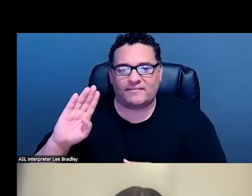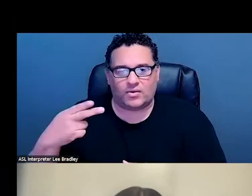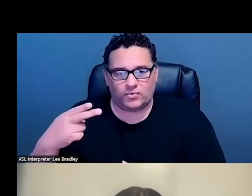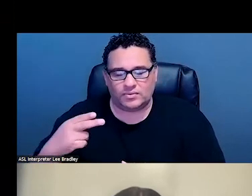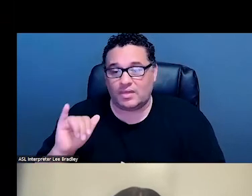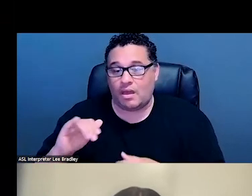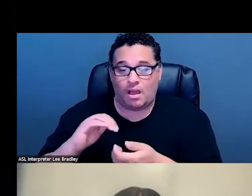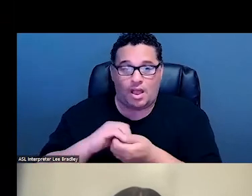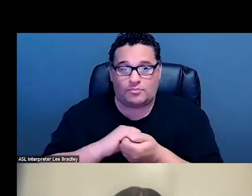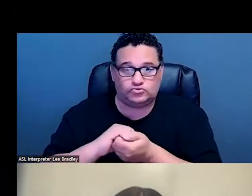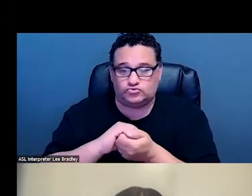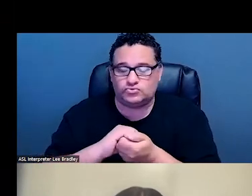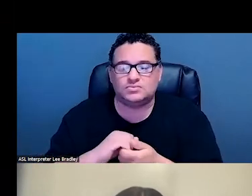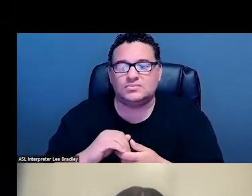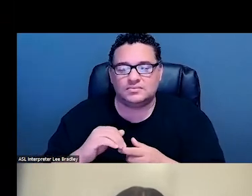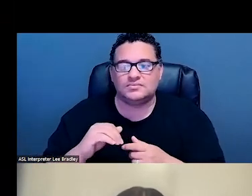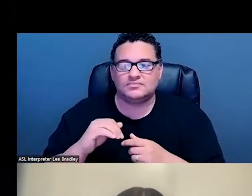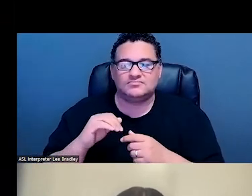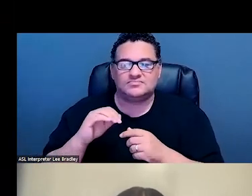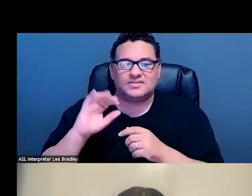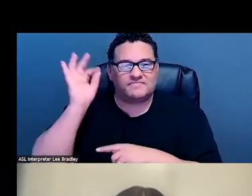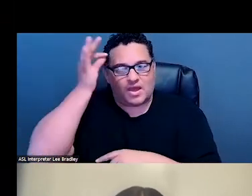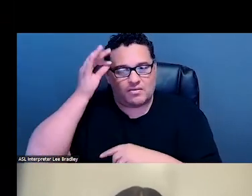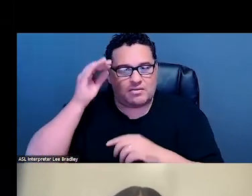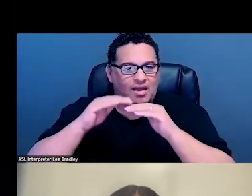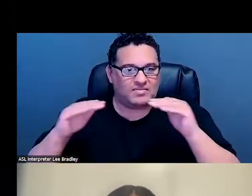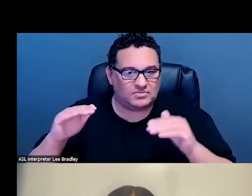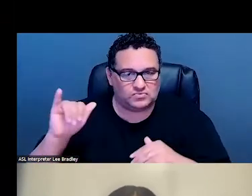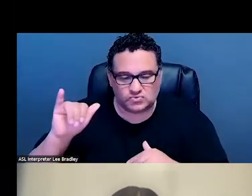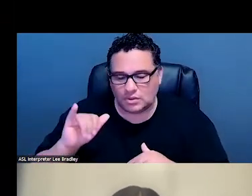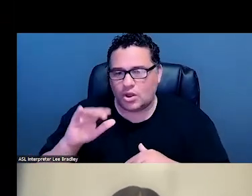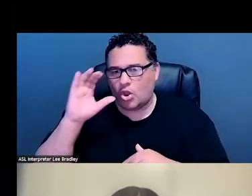KIND OF EXTEND TO, TO THE FEDERAL LEVEL. AND, LOOKING FOR, CLOSER PARTNERSHIP, BETWEEN